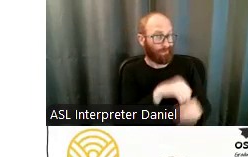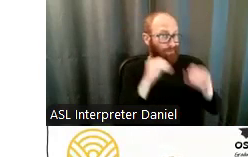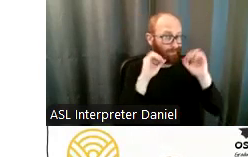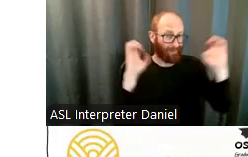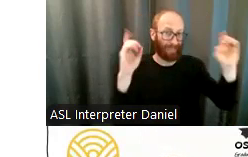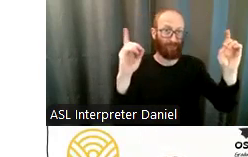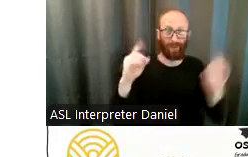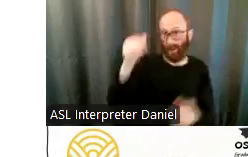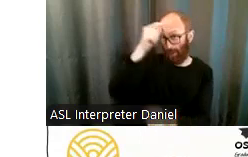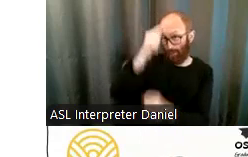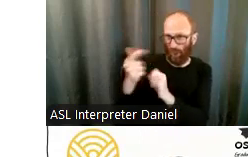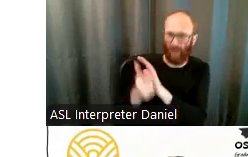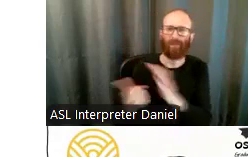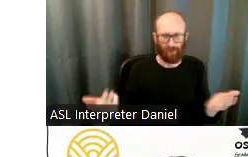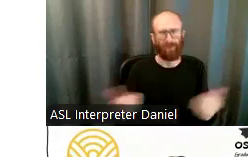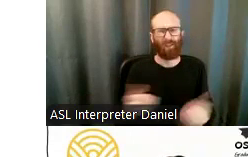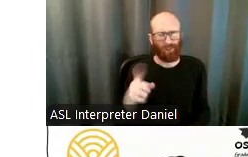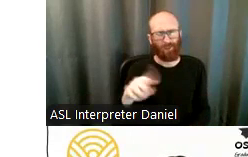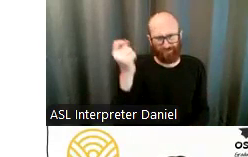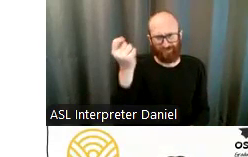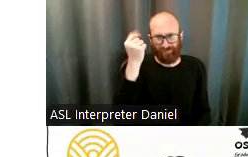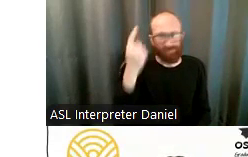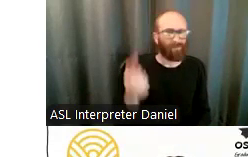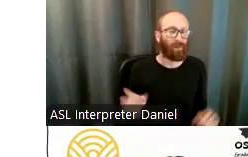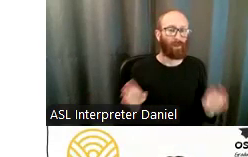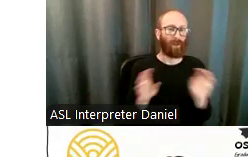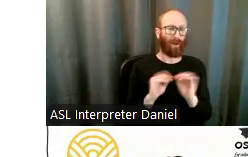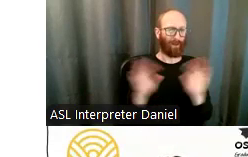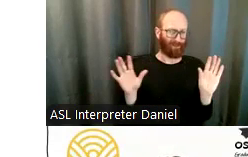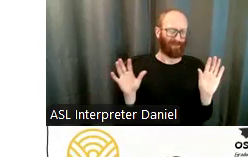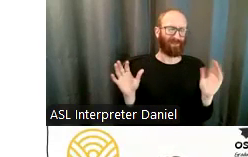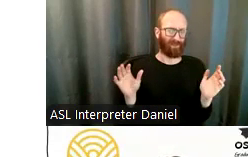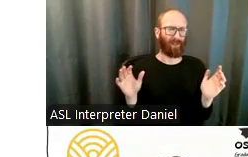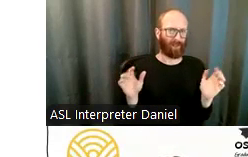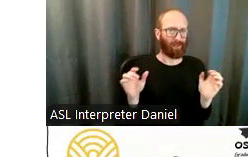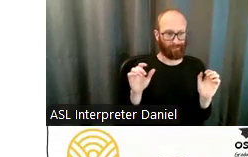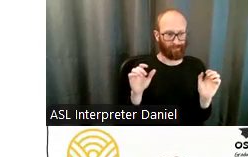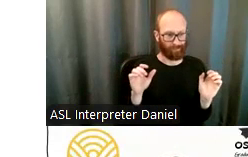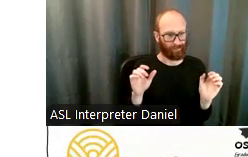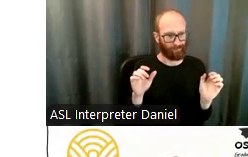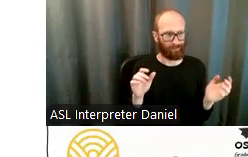my brother-in-law - you get the idea. Obviously you can tell what I was exposed to and it's